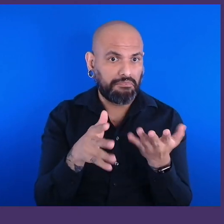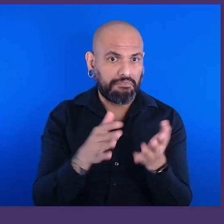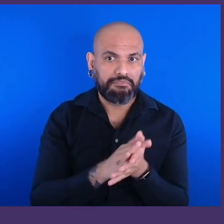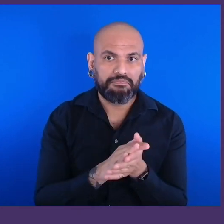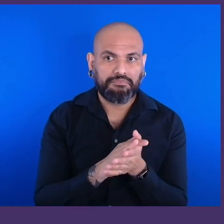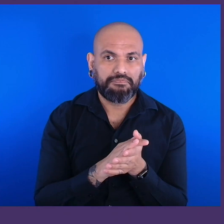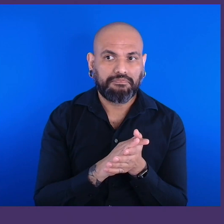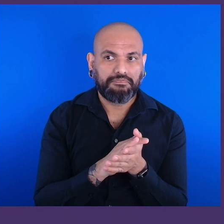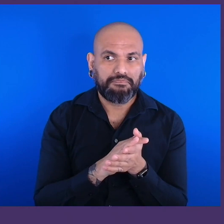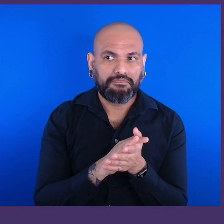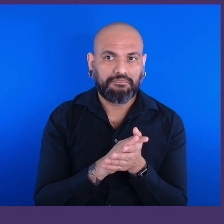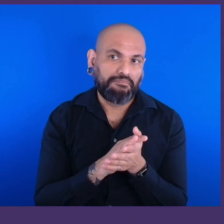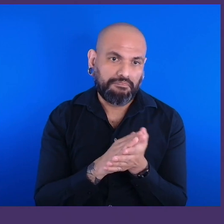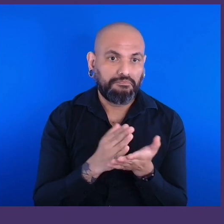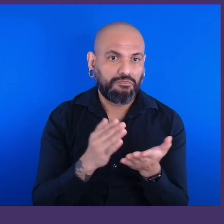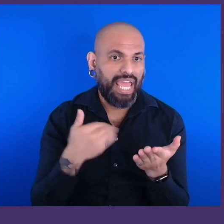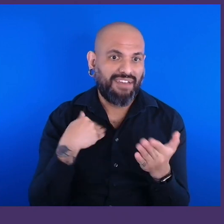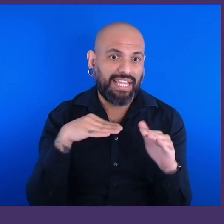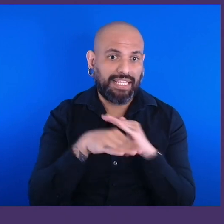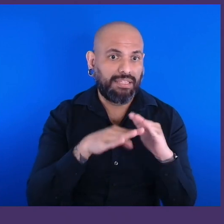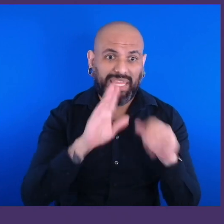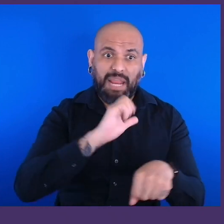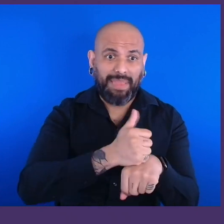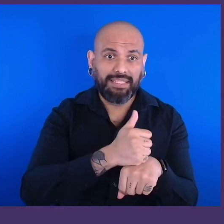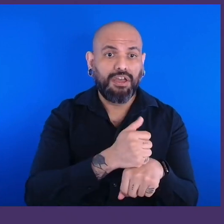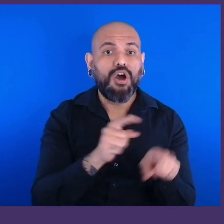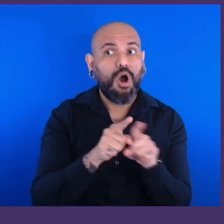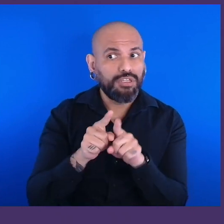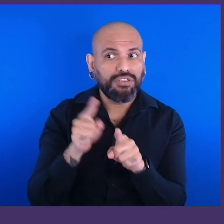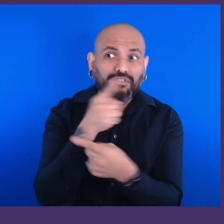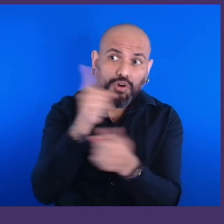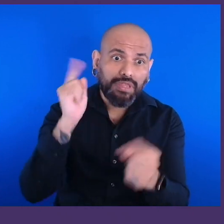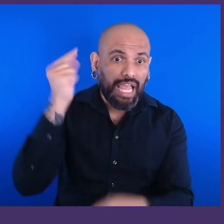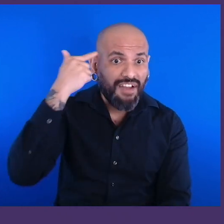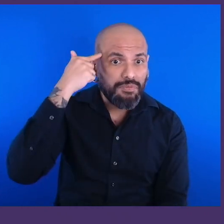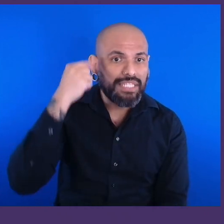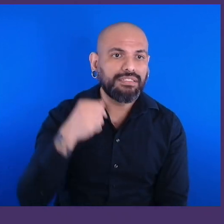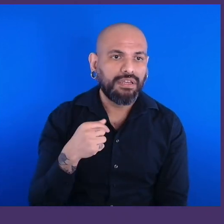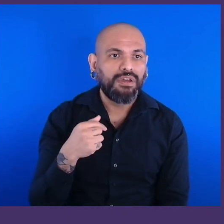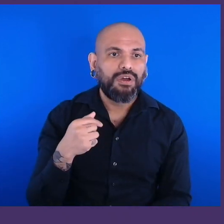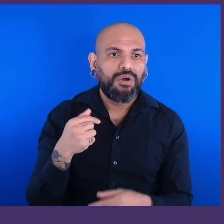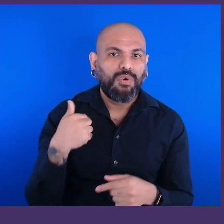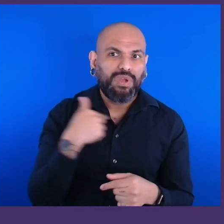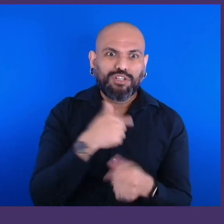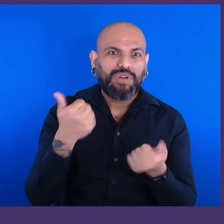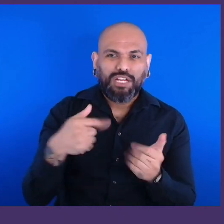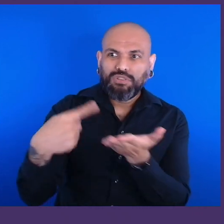Also, for governments, we're trying to have and discussing with them the correctness and the completeness